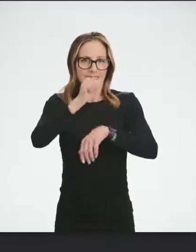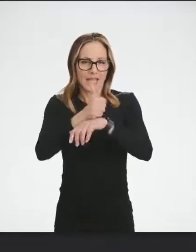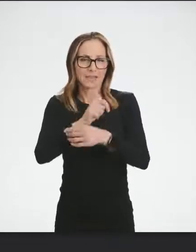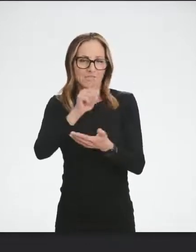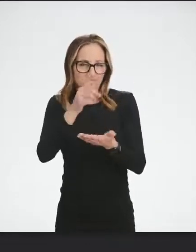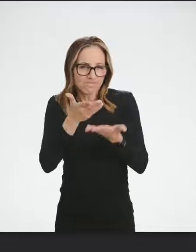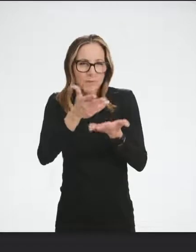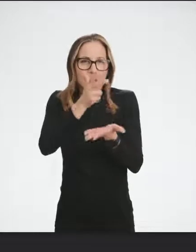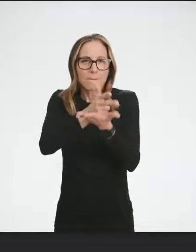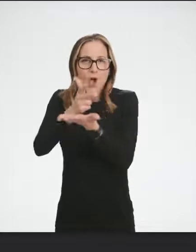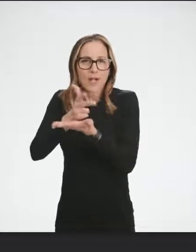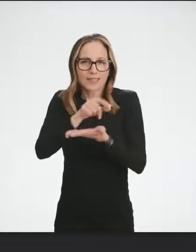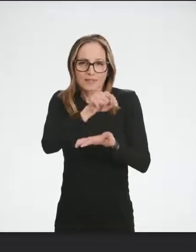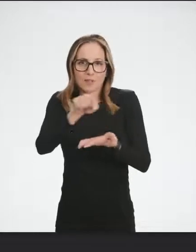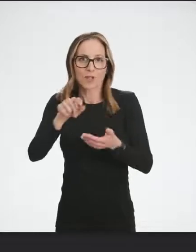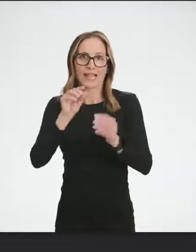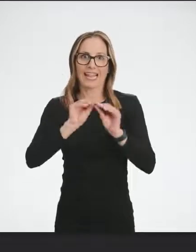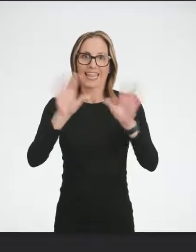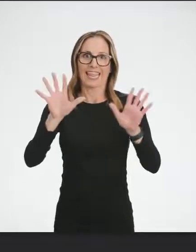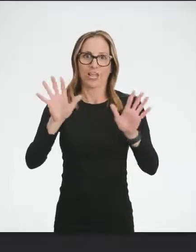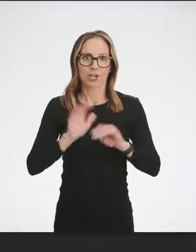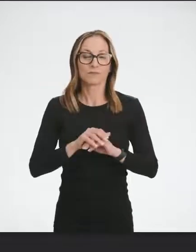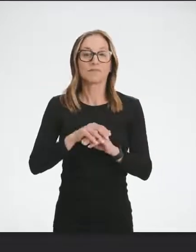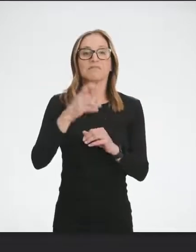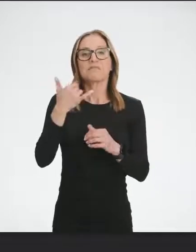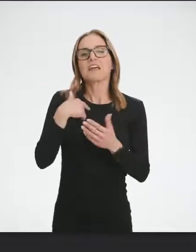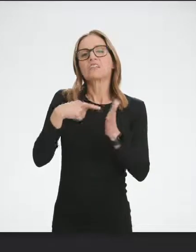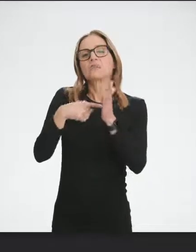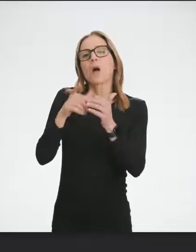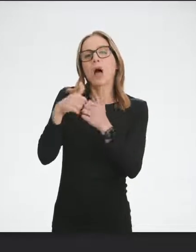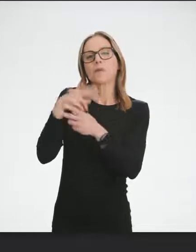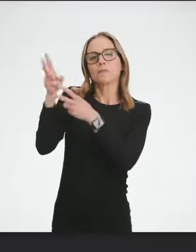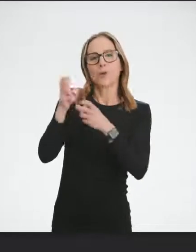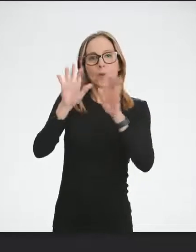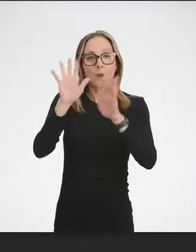Let me show you how I can get the weather. Here I have a list of safe parking spots.